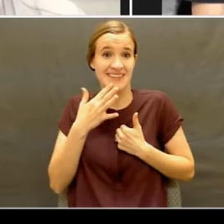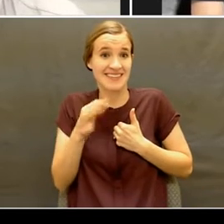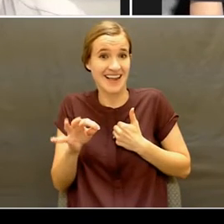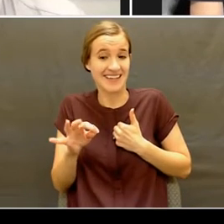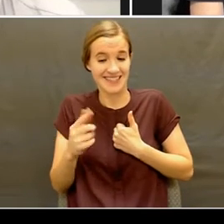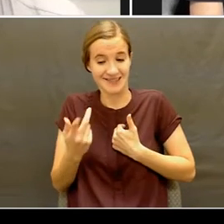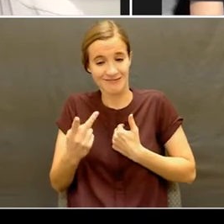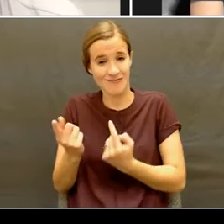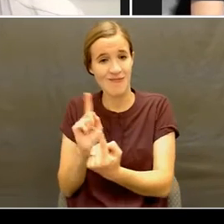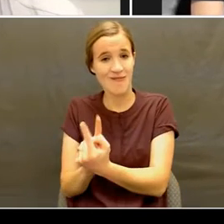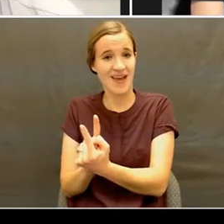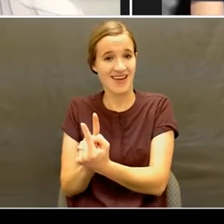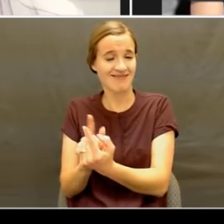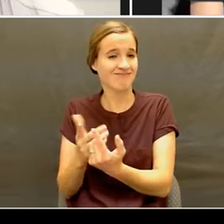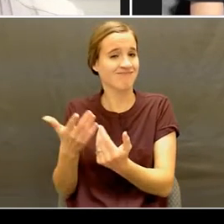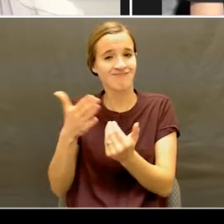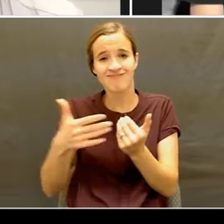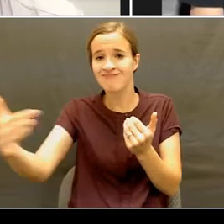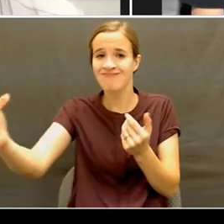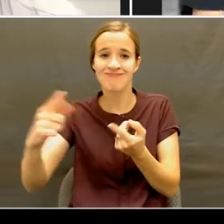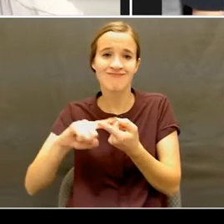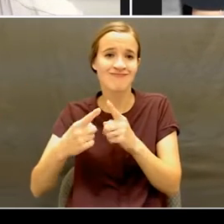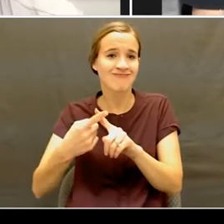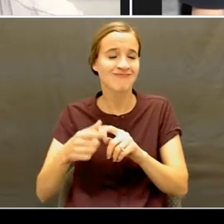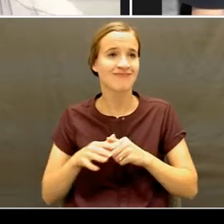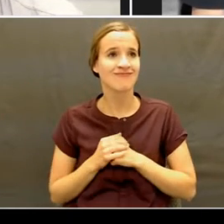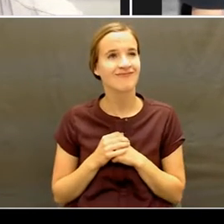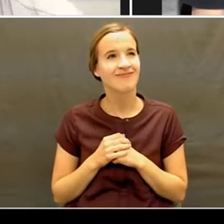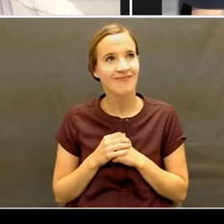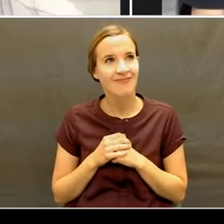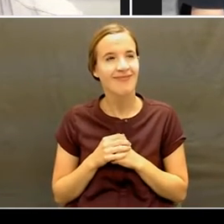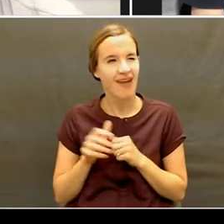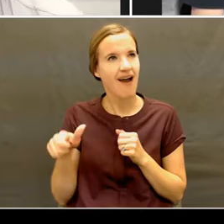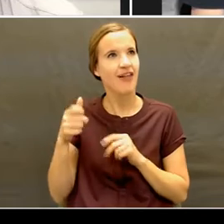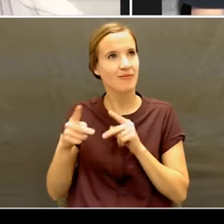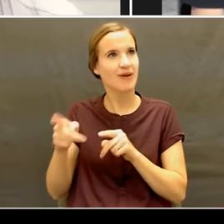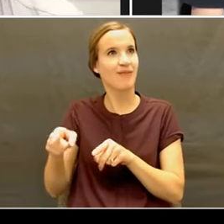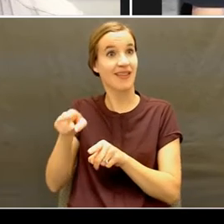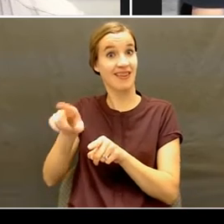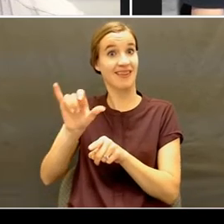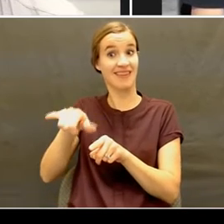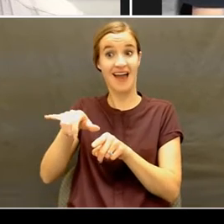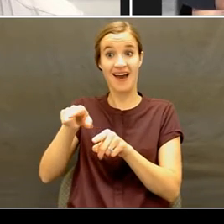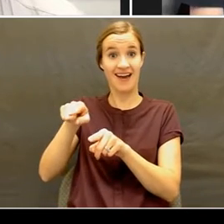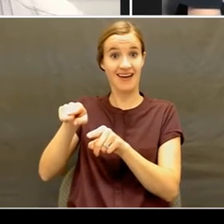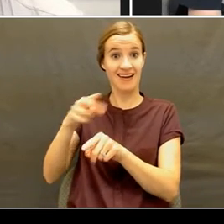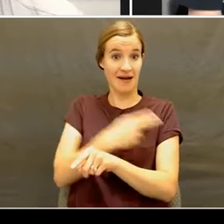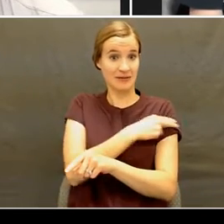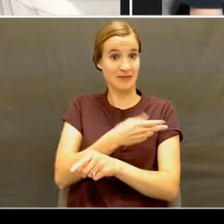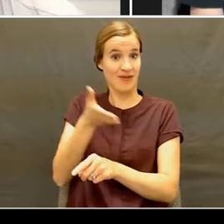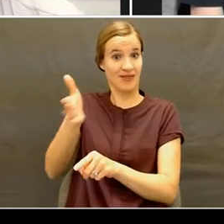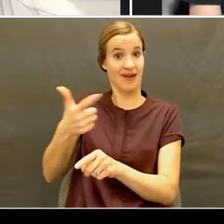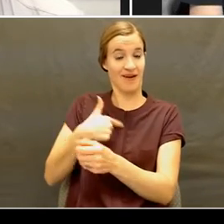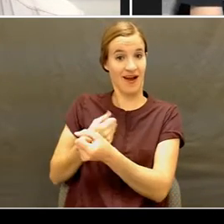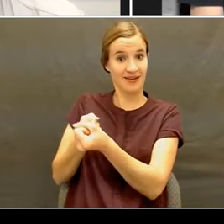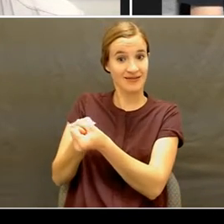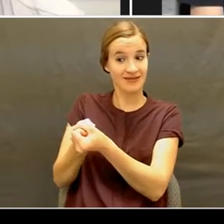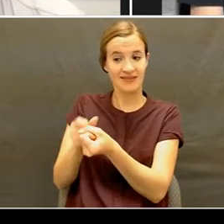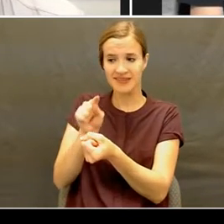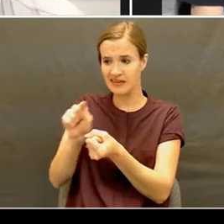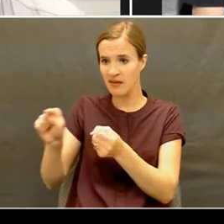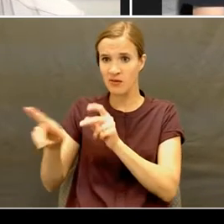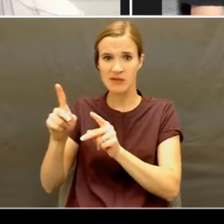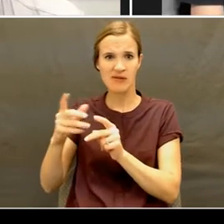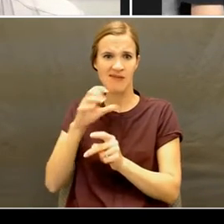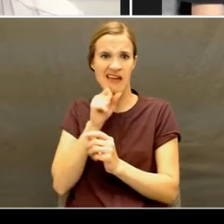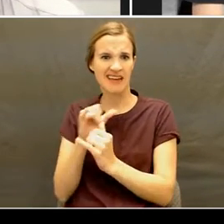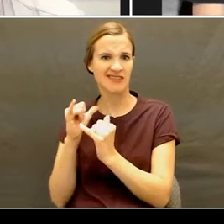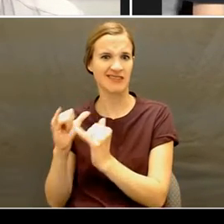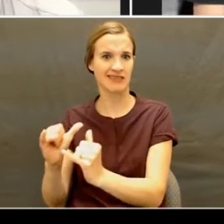other people, other um, persons that were on that floor, were my own age too. And so it was really